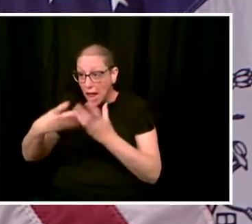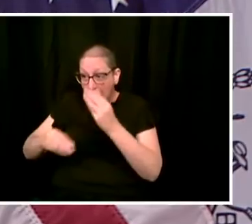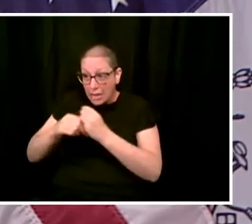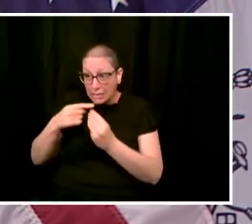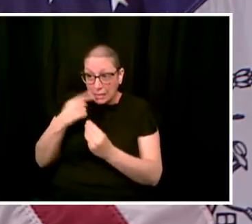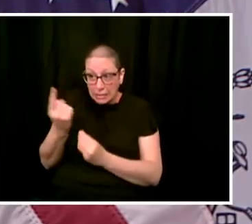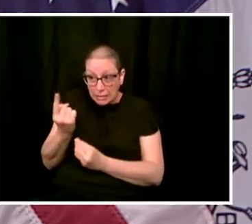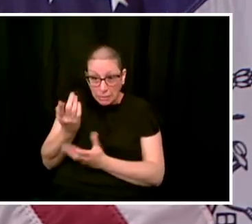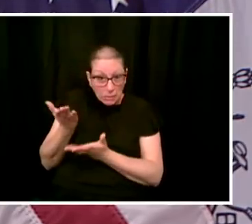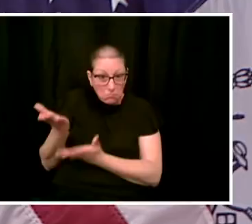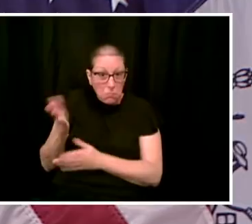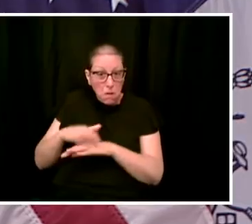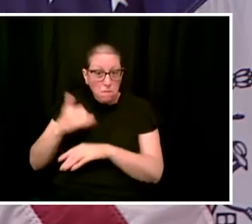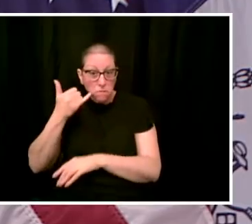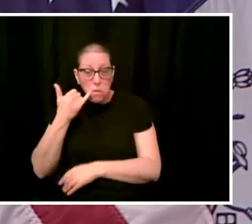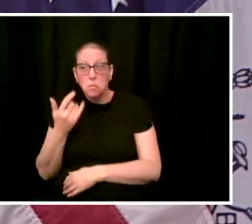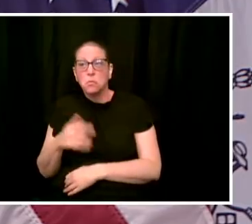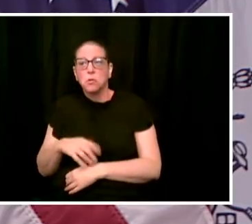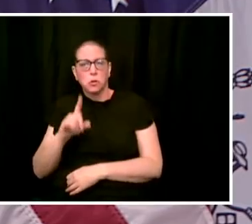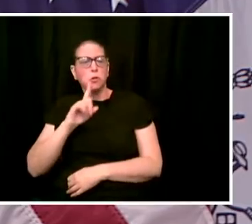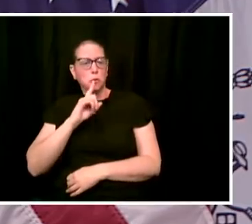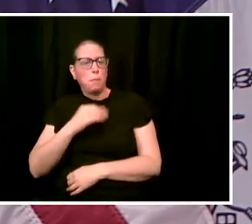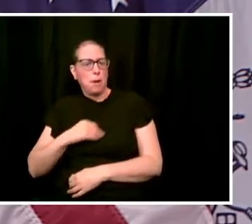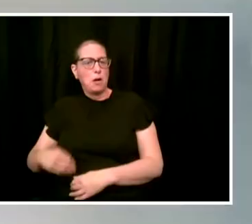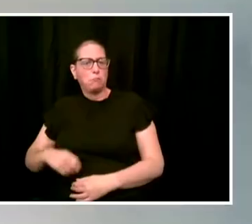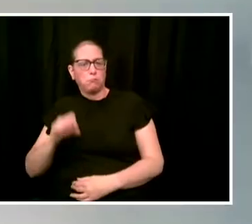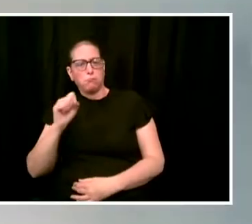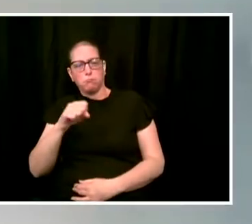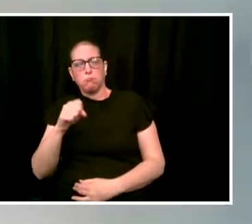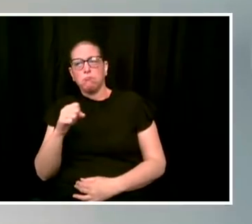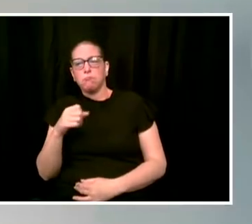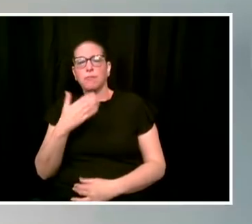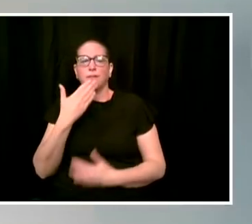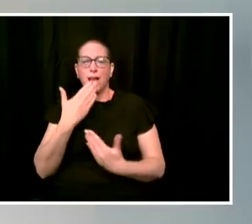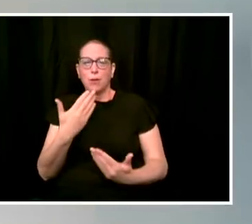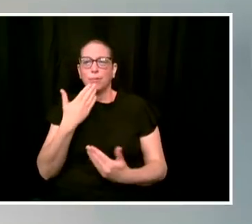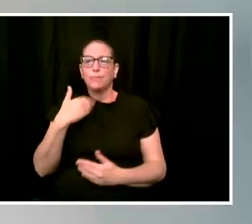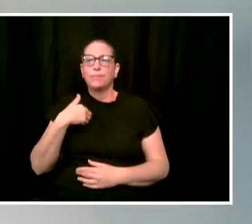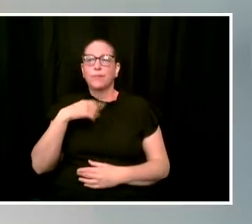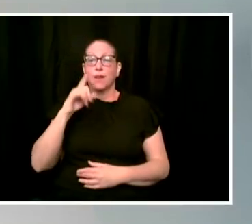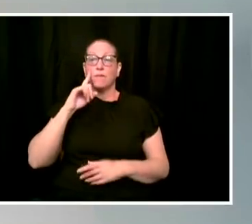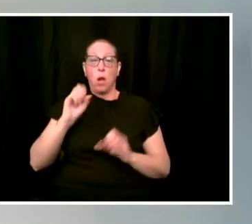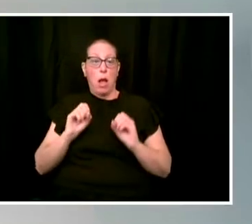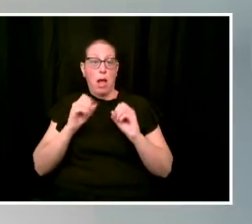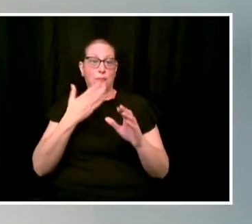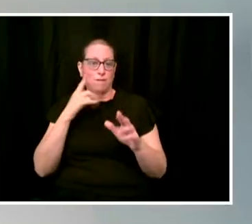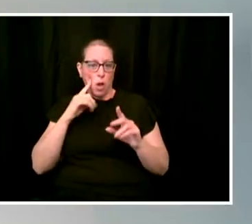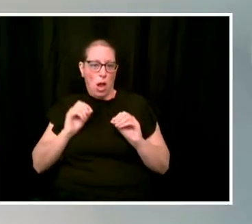AD -- GREG, WOULD YOULI KE TO JUMP IN AT ALL? SURE, YOU KNOW, THANK YOU FOR THIS